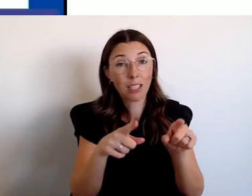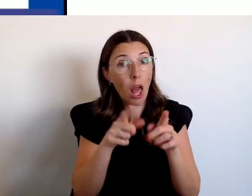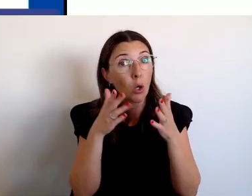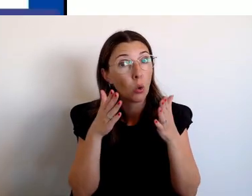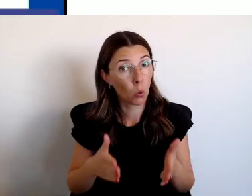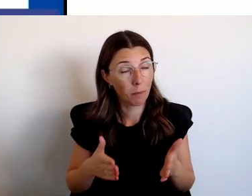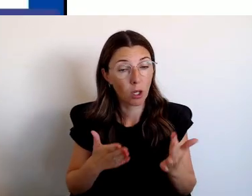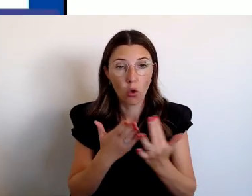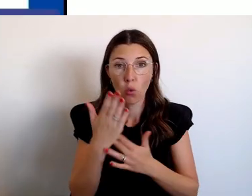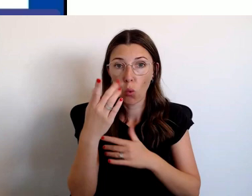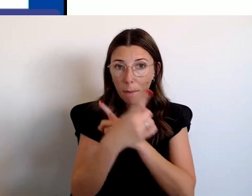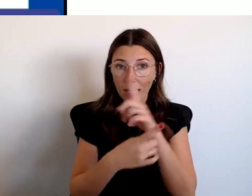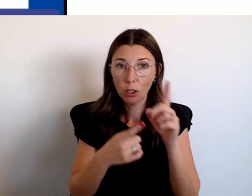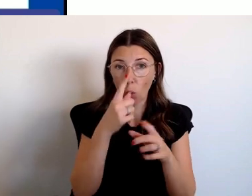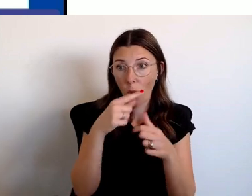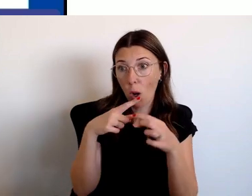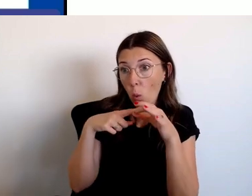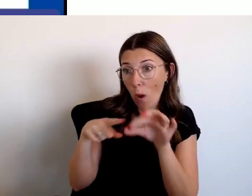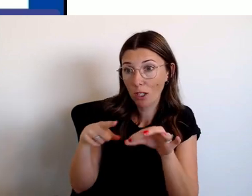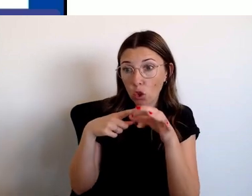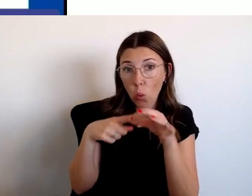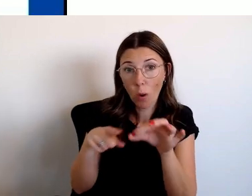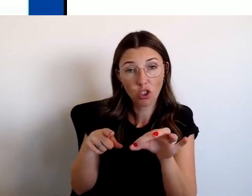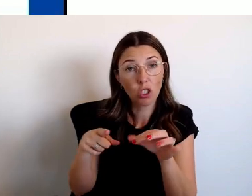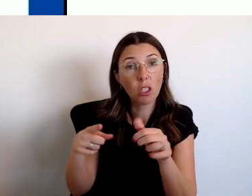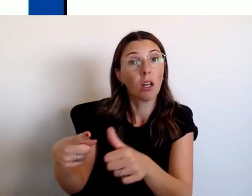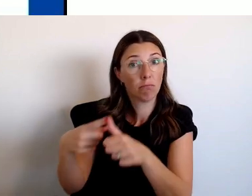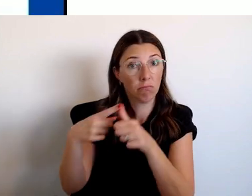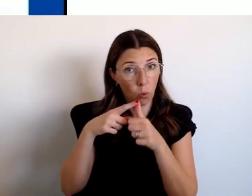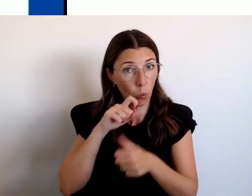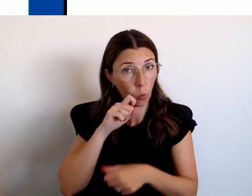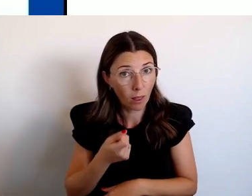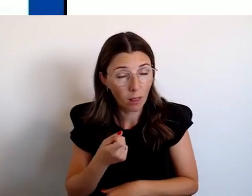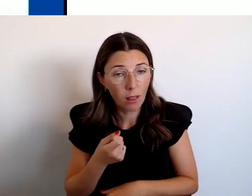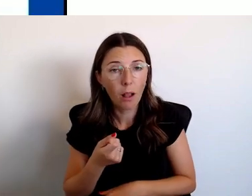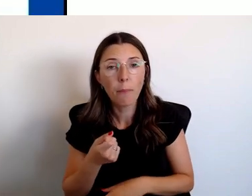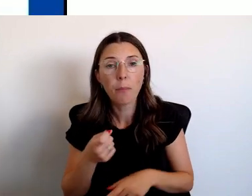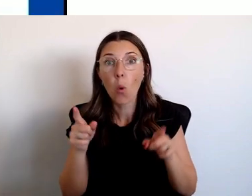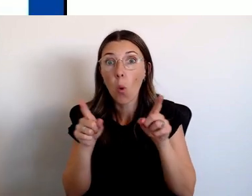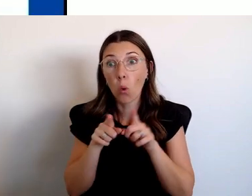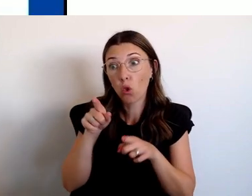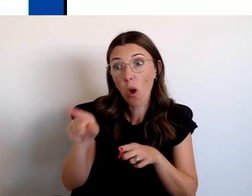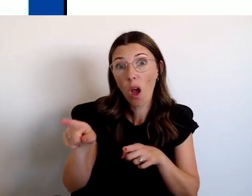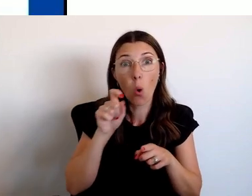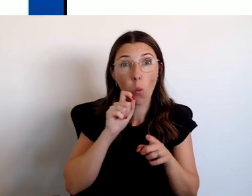so you can ask it questions, but it also takes notes for